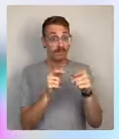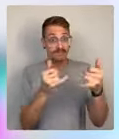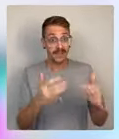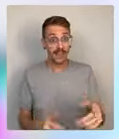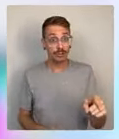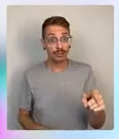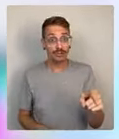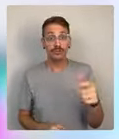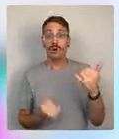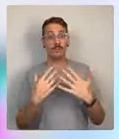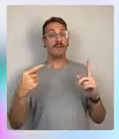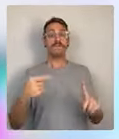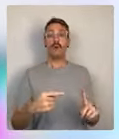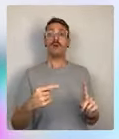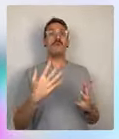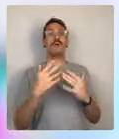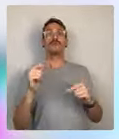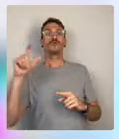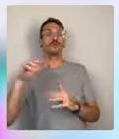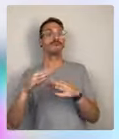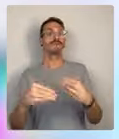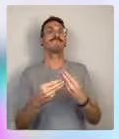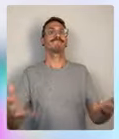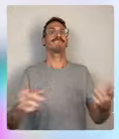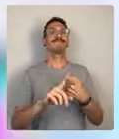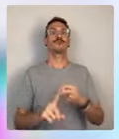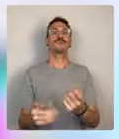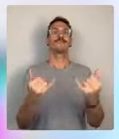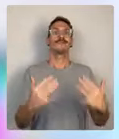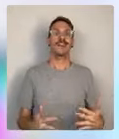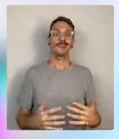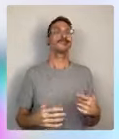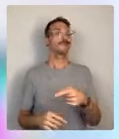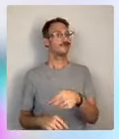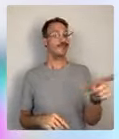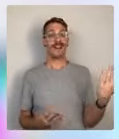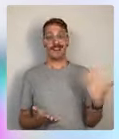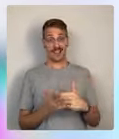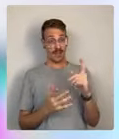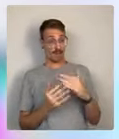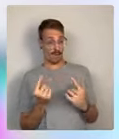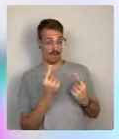where the AI fits in, but also reporting from players. At which point, what sort of tools are you going to give to players?